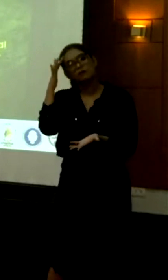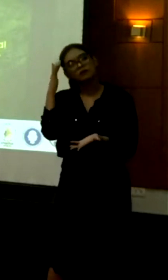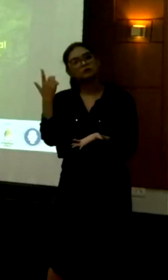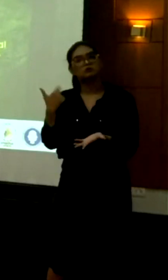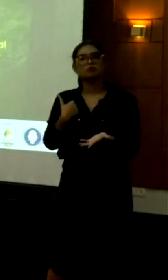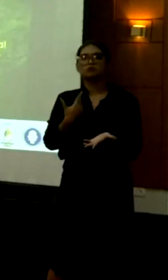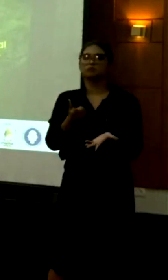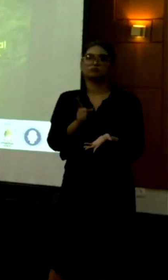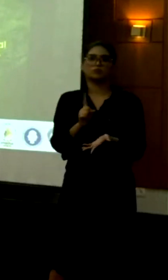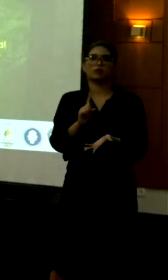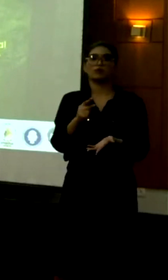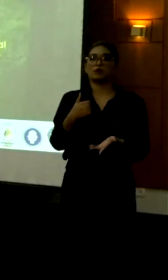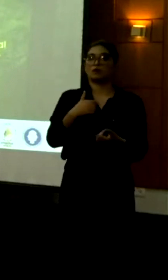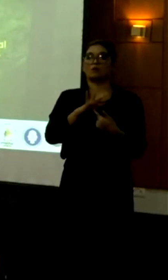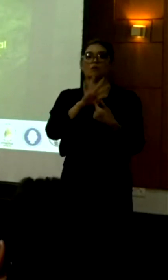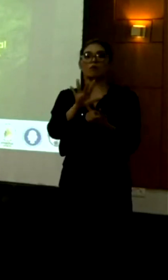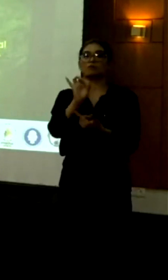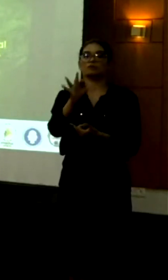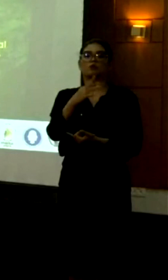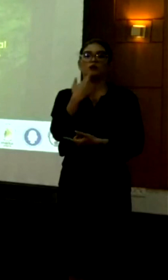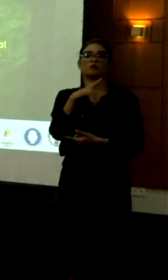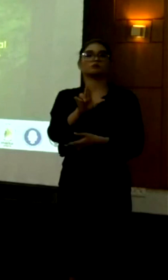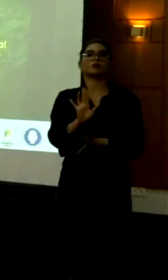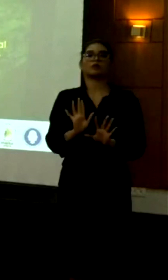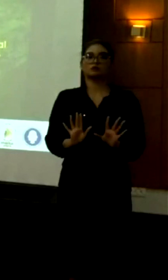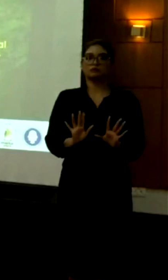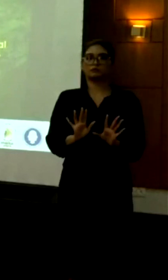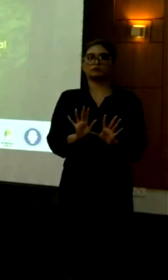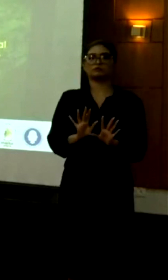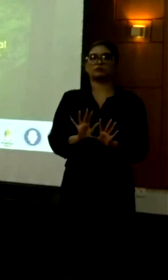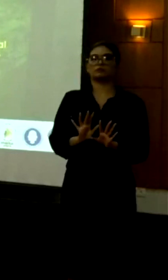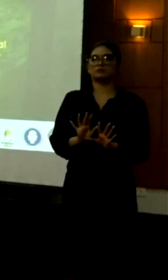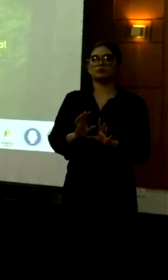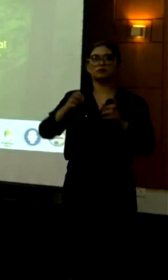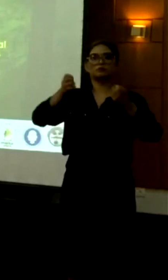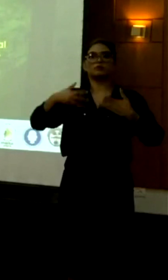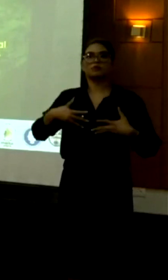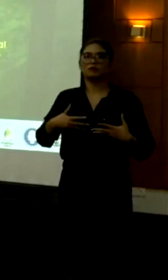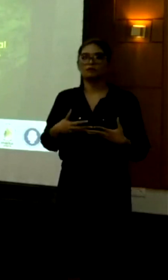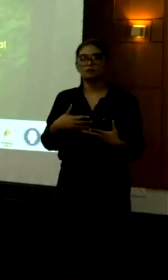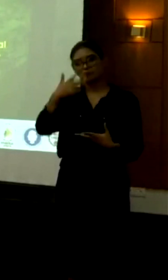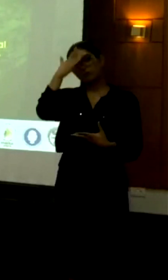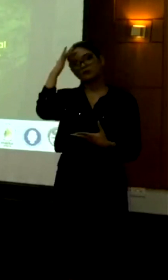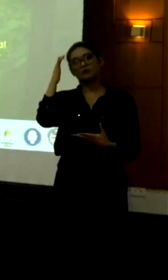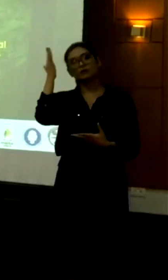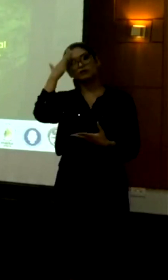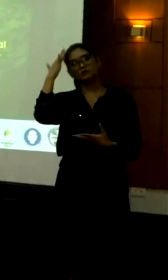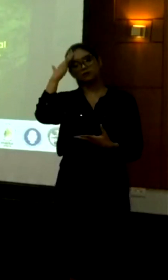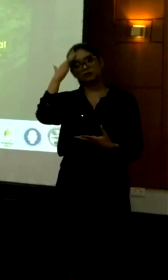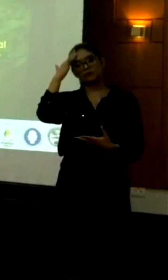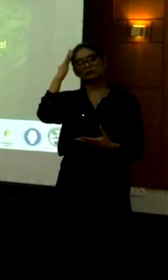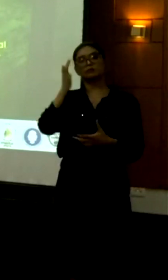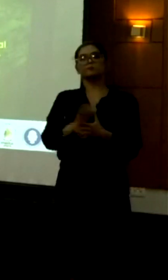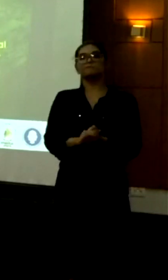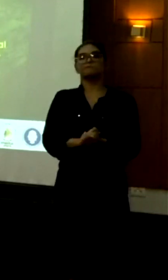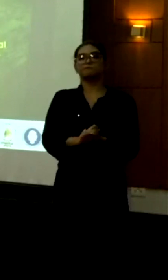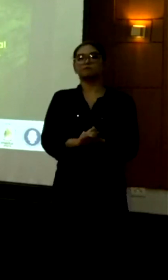ensuring that there is a concrete action in this sense of changing the paradigm, so sometimes